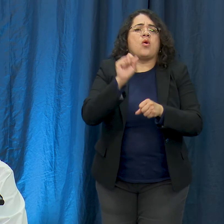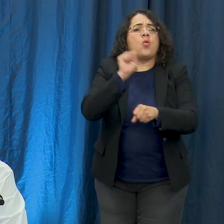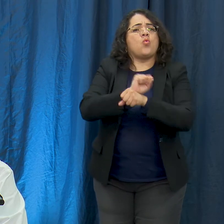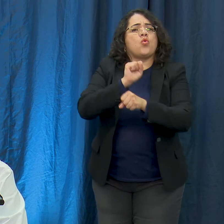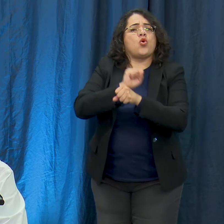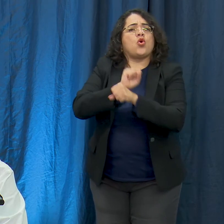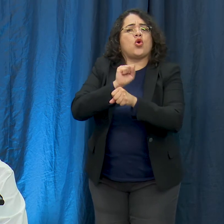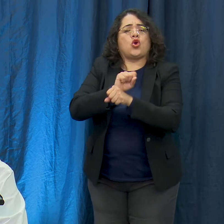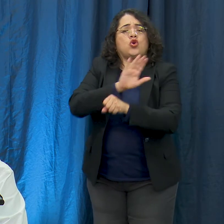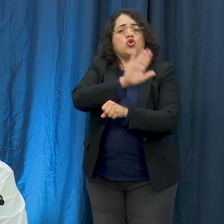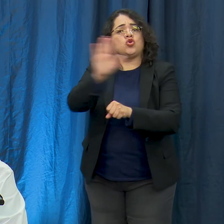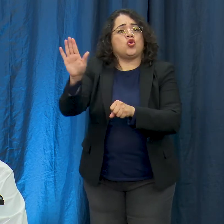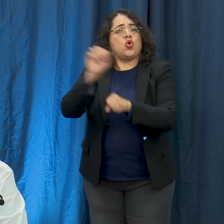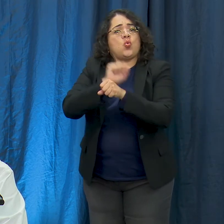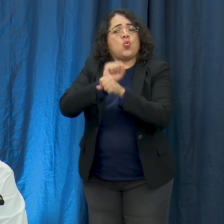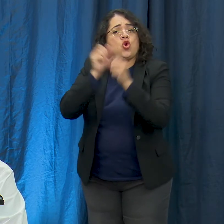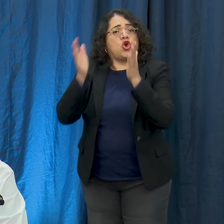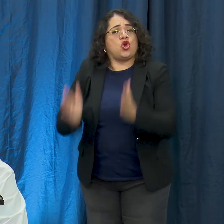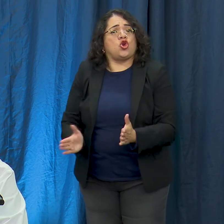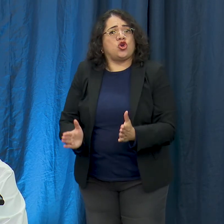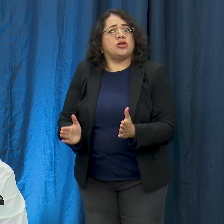making sure that they're doing the physical distancing, that they have